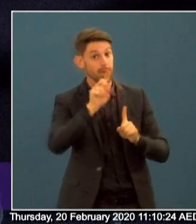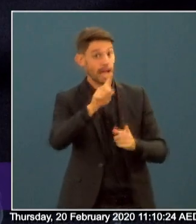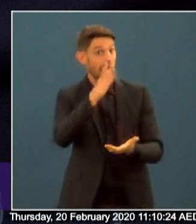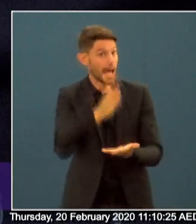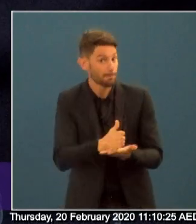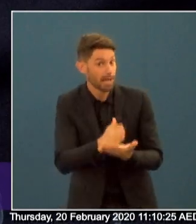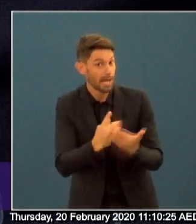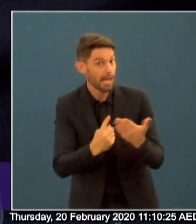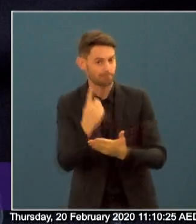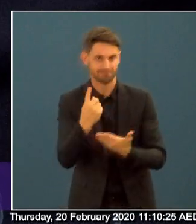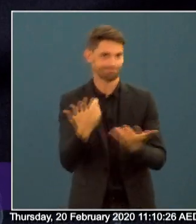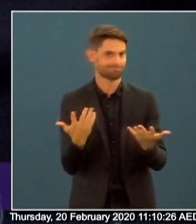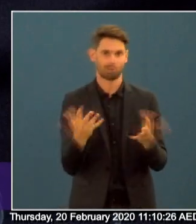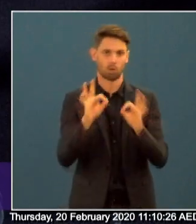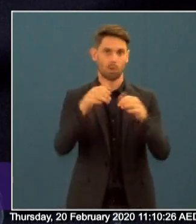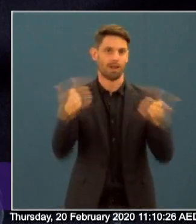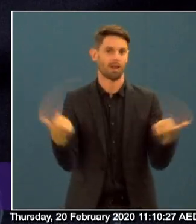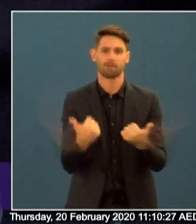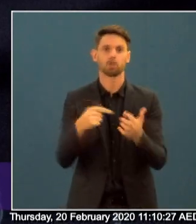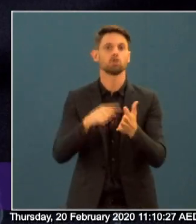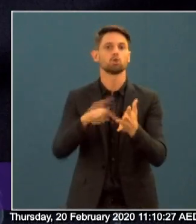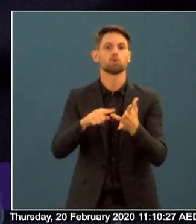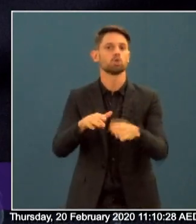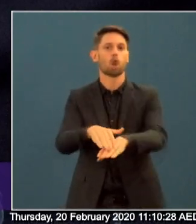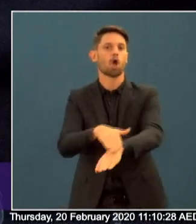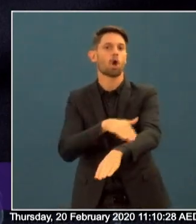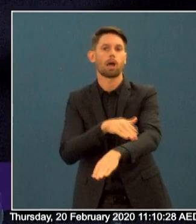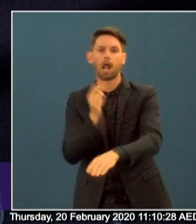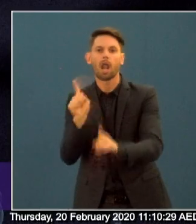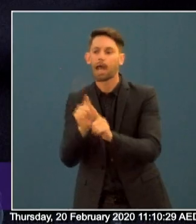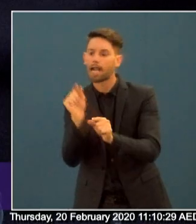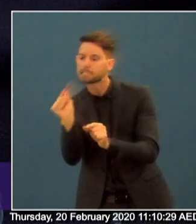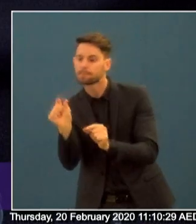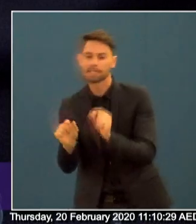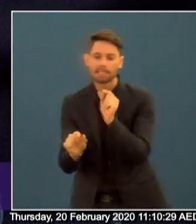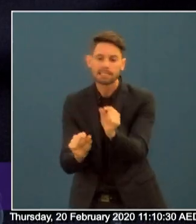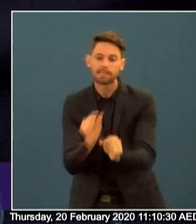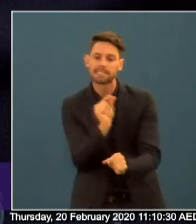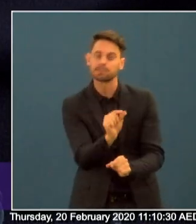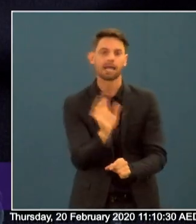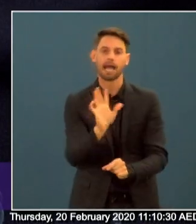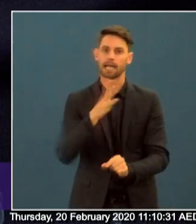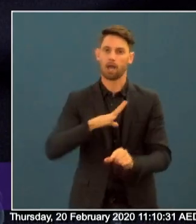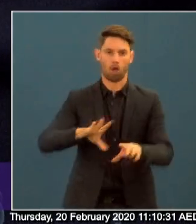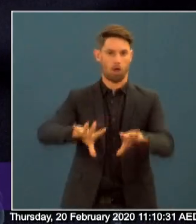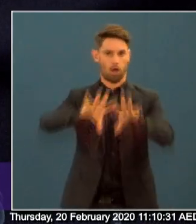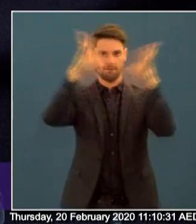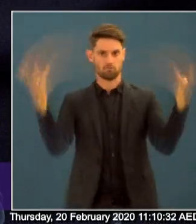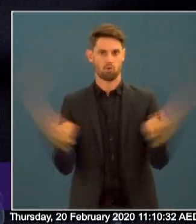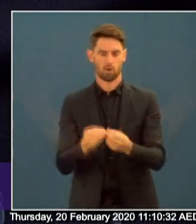rather than a whole of picture response, and a fast tracking of a really significant systemic change.